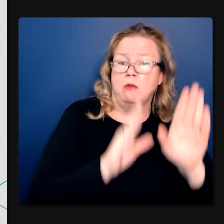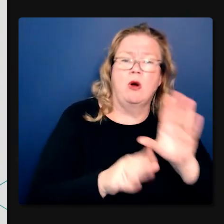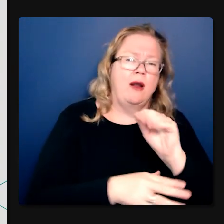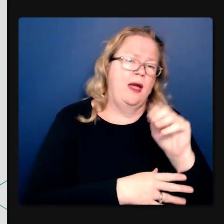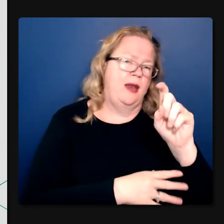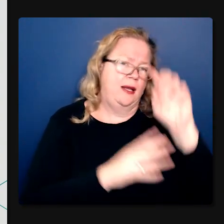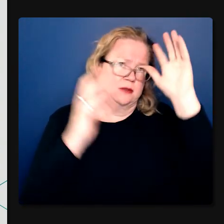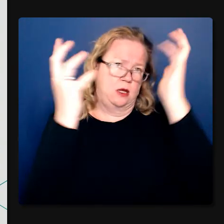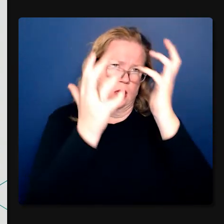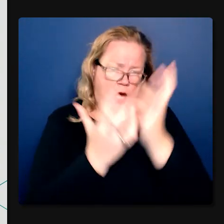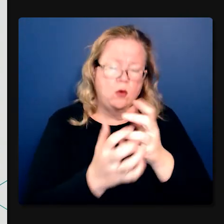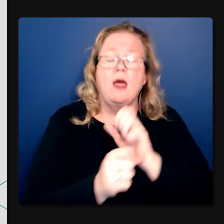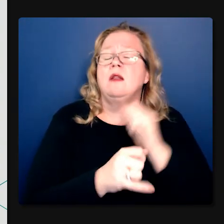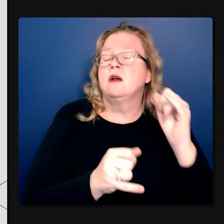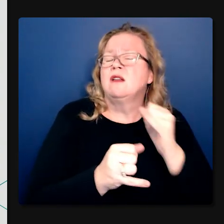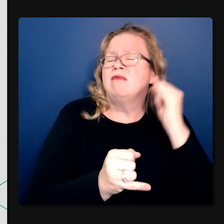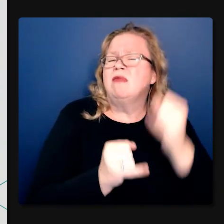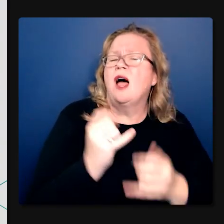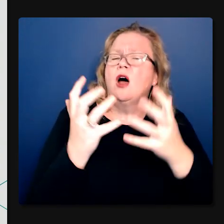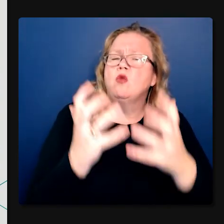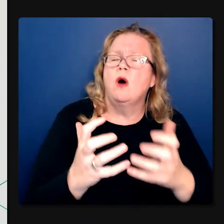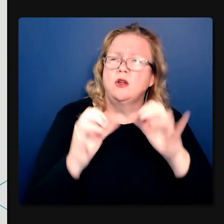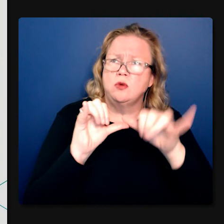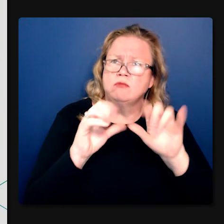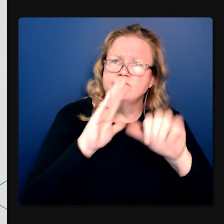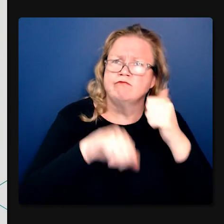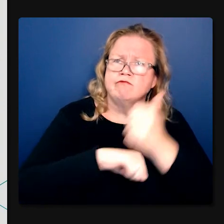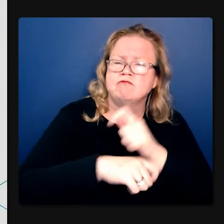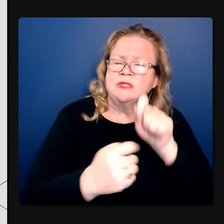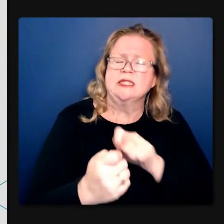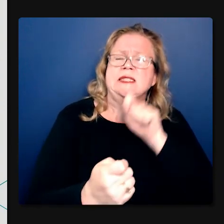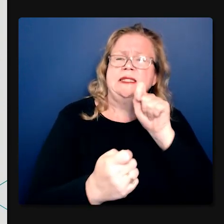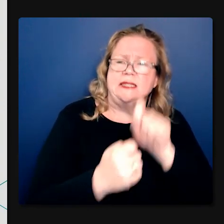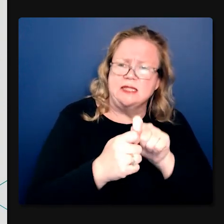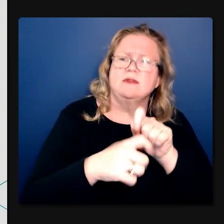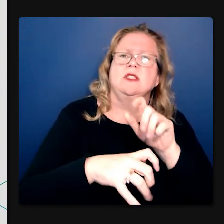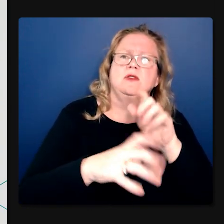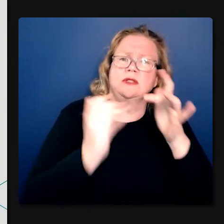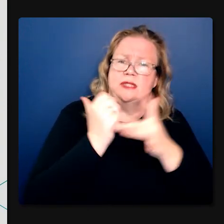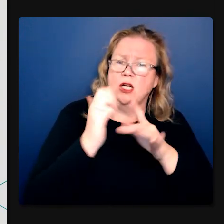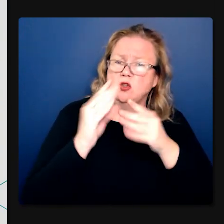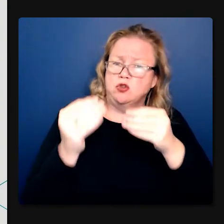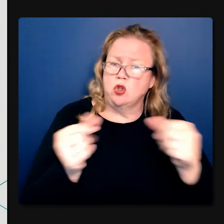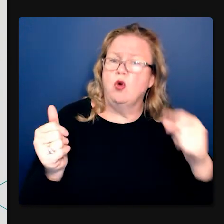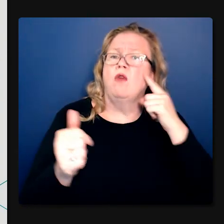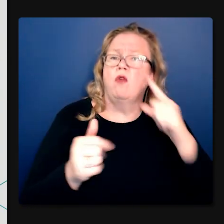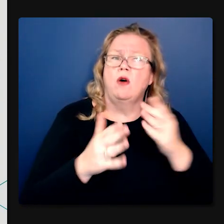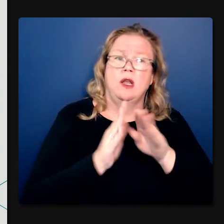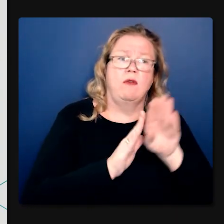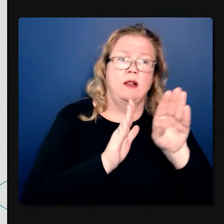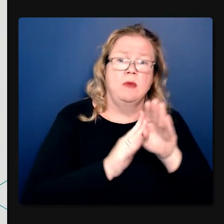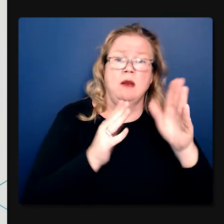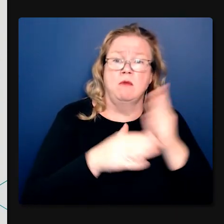and with xCloud. And then finally, we want to engineer specific technical solutions for our development partners.